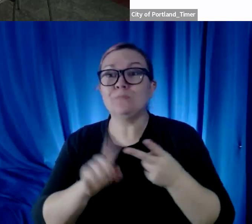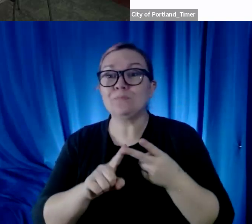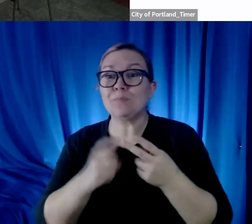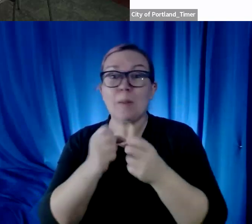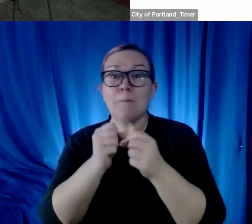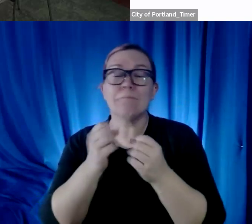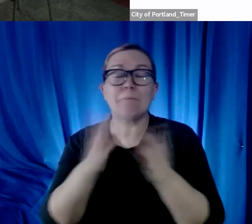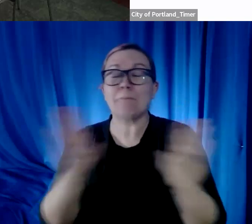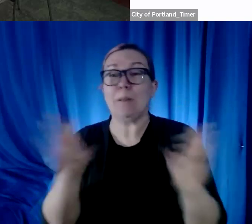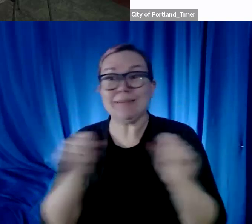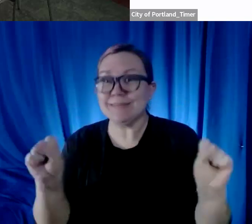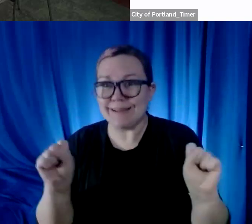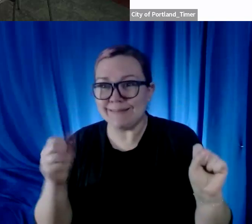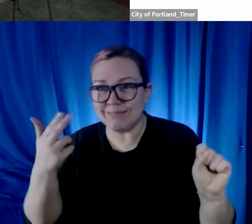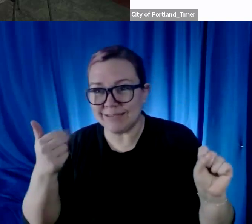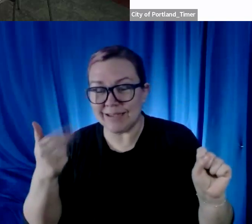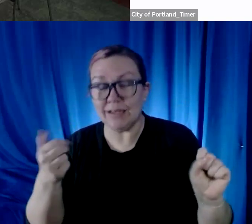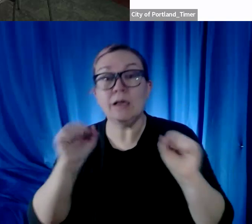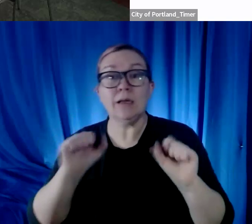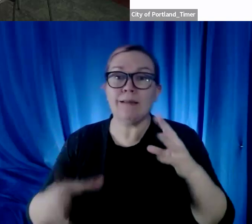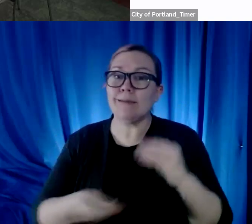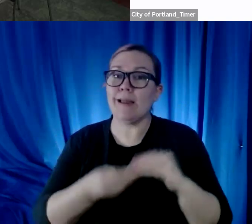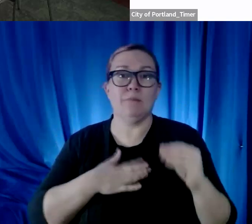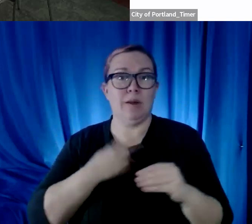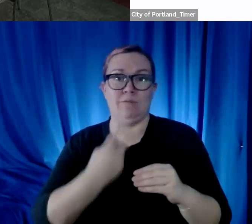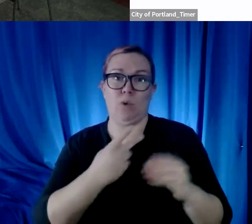And I can add my voice to all those who said.